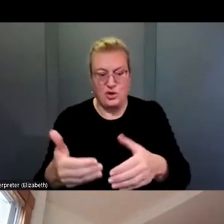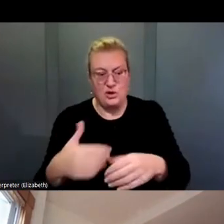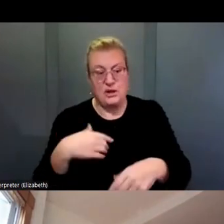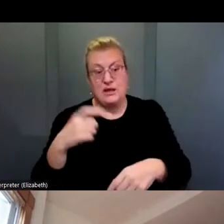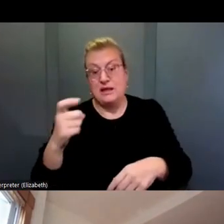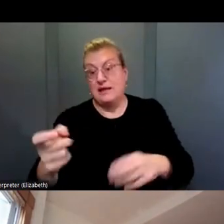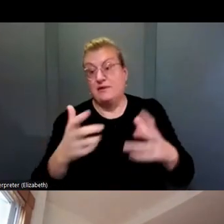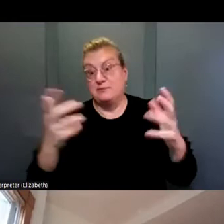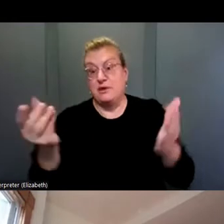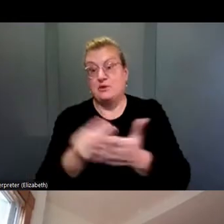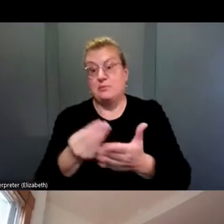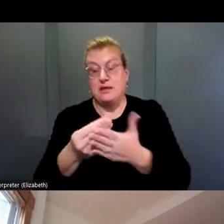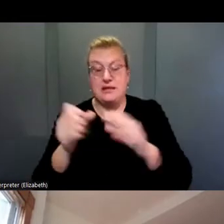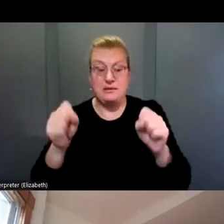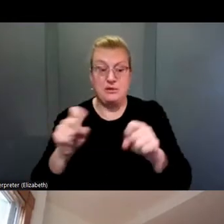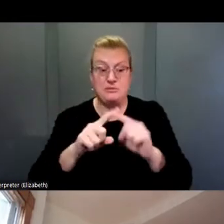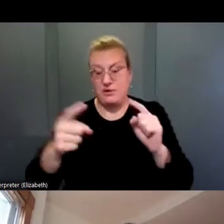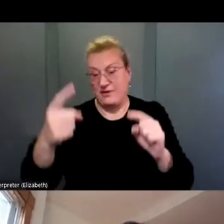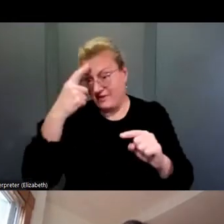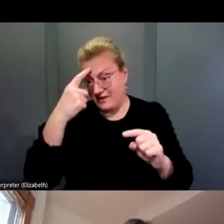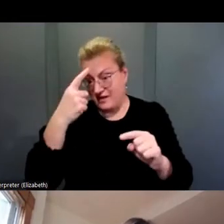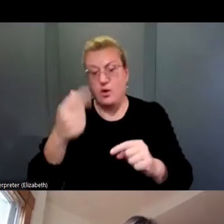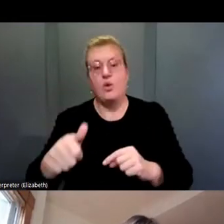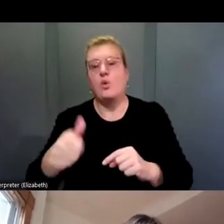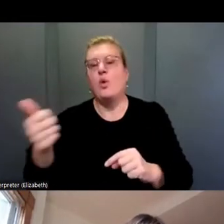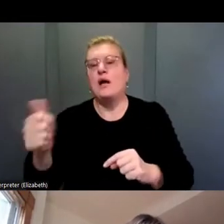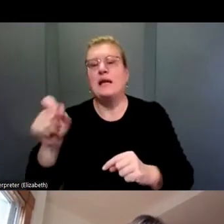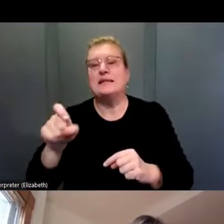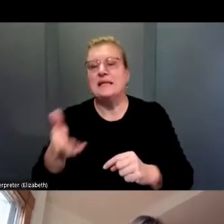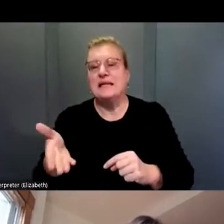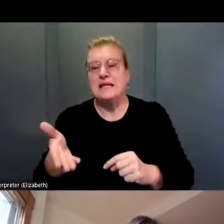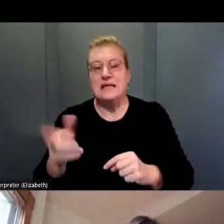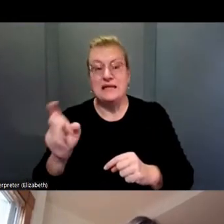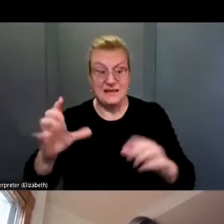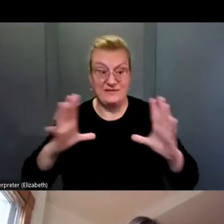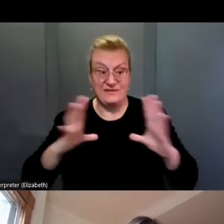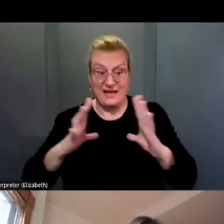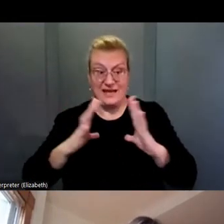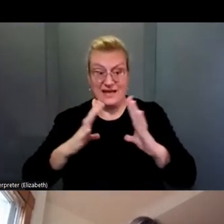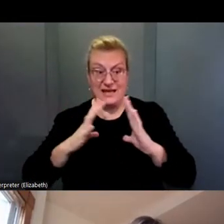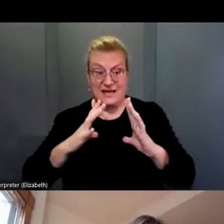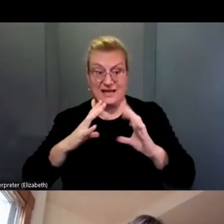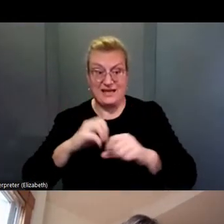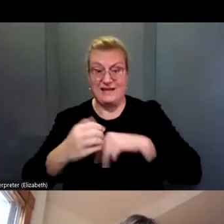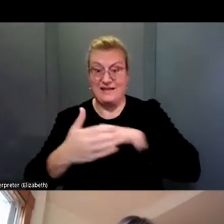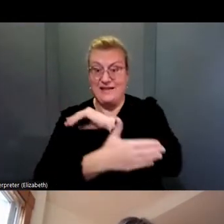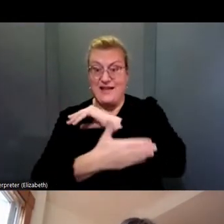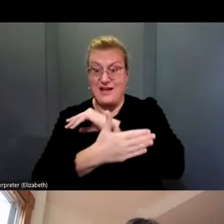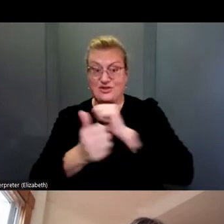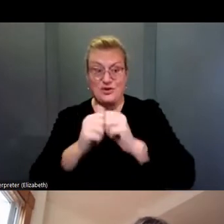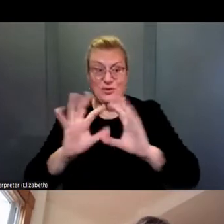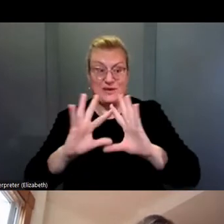but we also think about what else do artists need? Do they need a vacation in the country with their family? With babysitting?